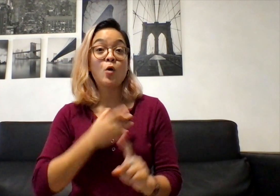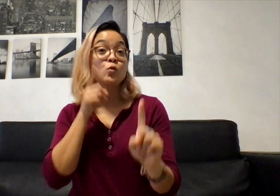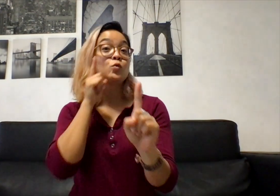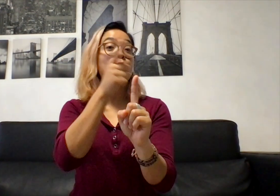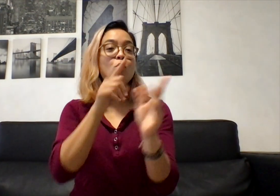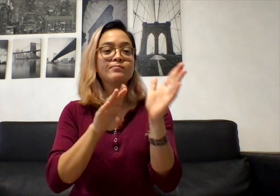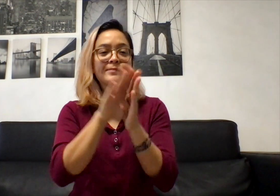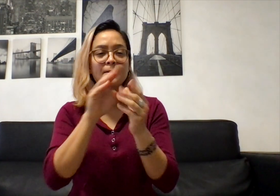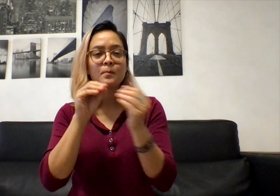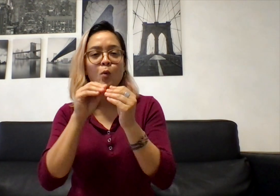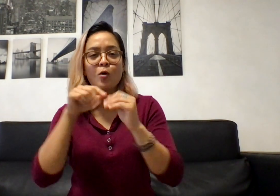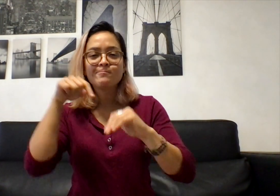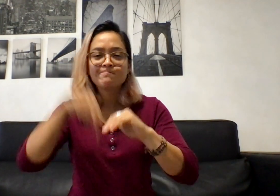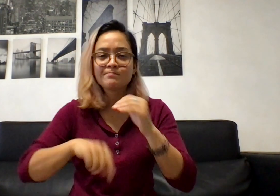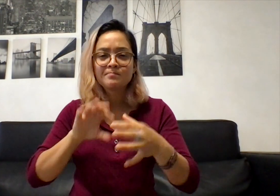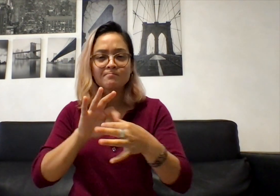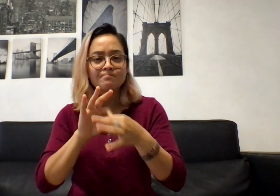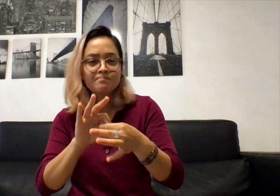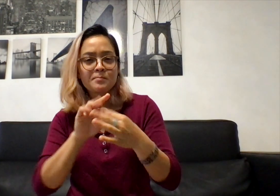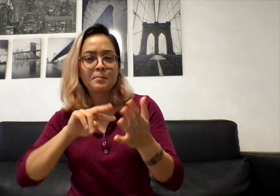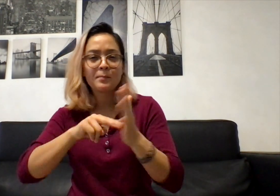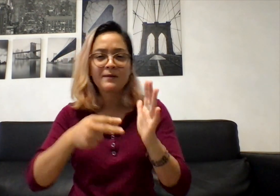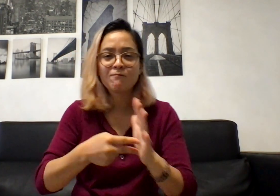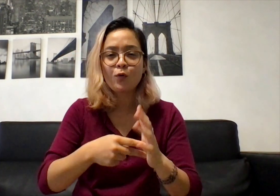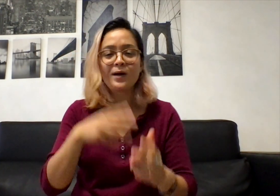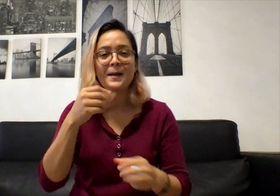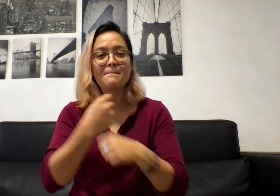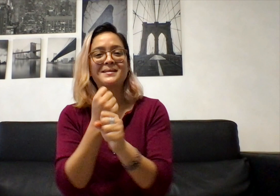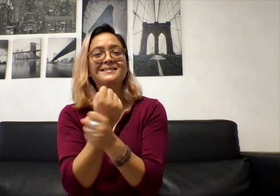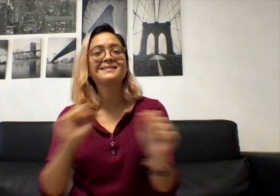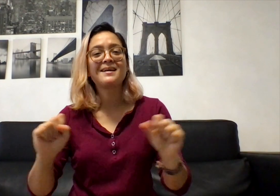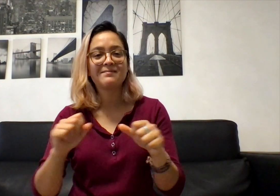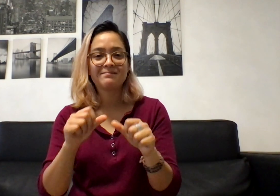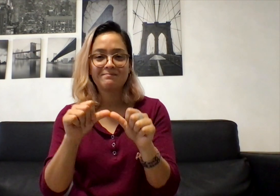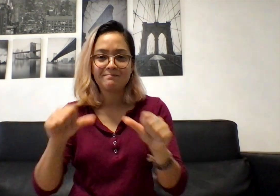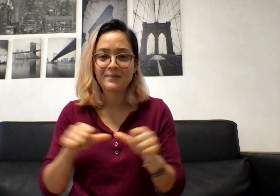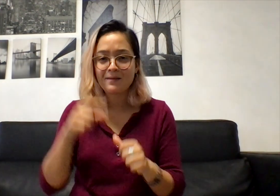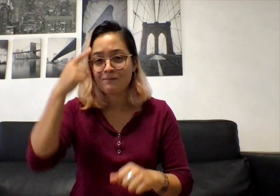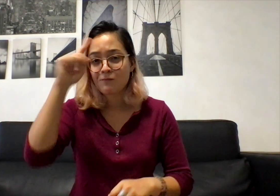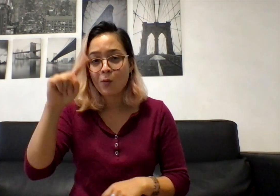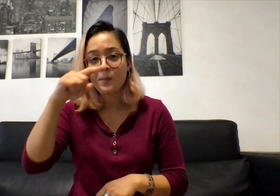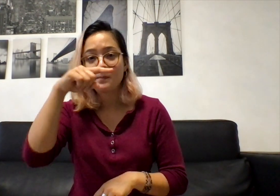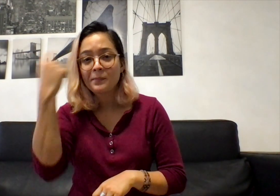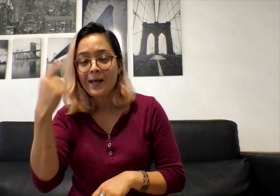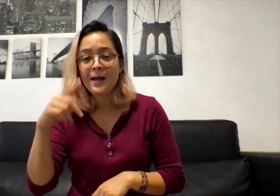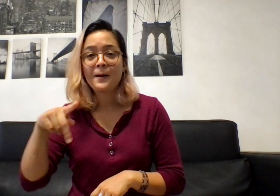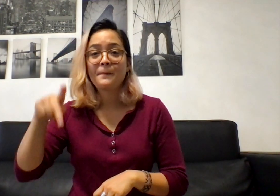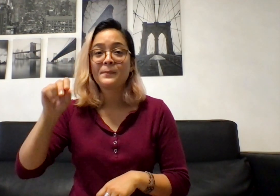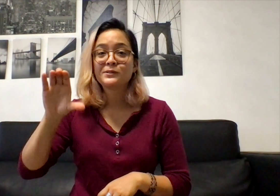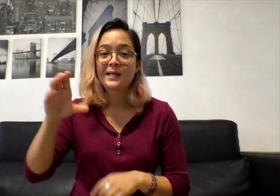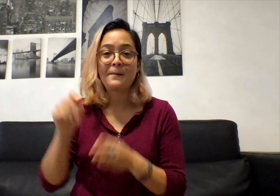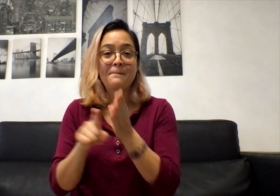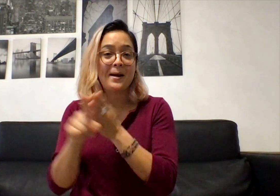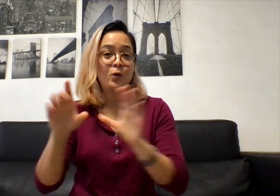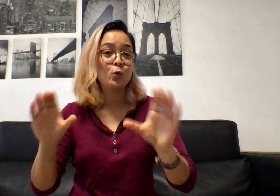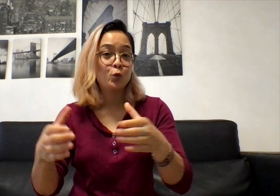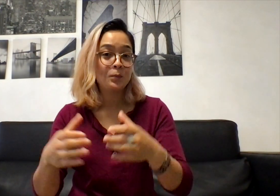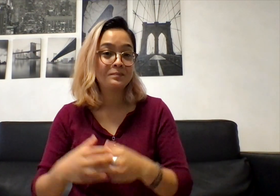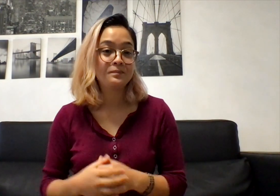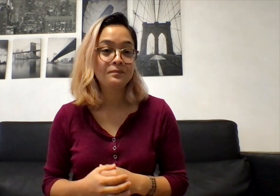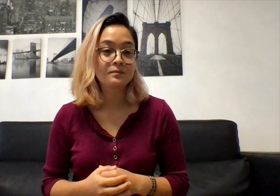We will continue to make intentional organizational changes to develop meaningful relationships and create a space that is safe for both Black and other POC and marginalized groups.